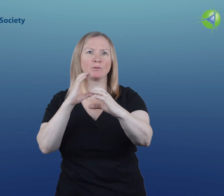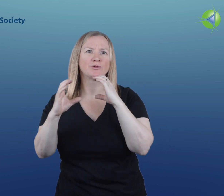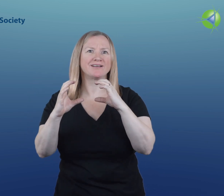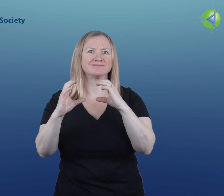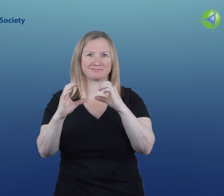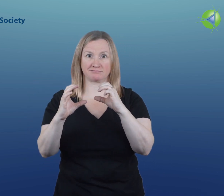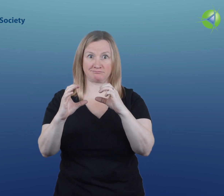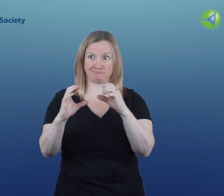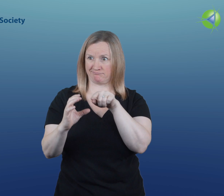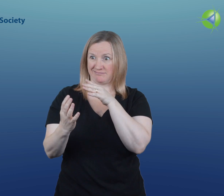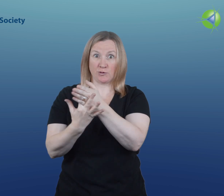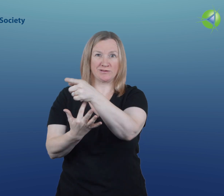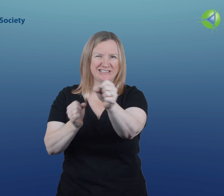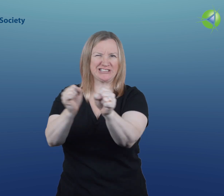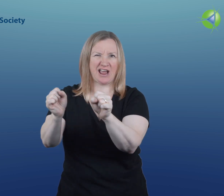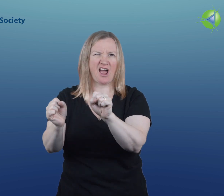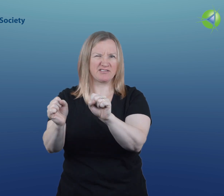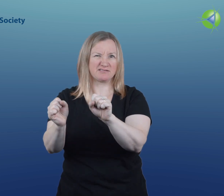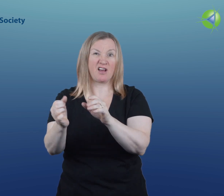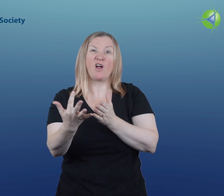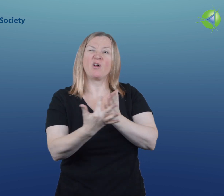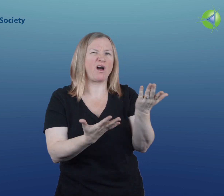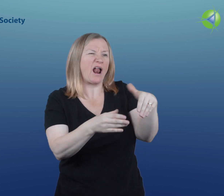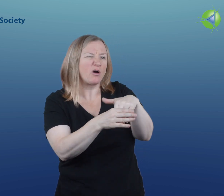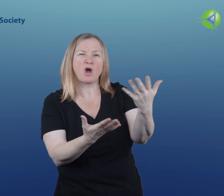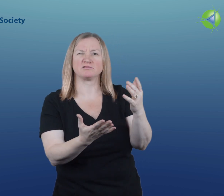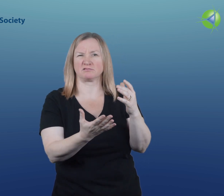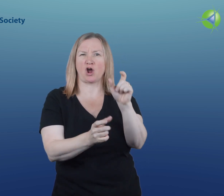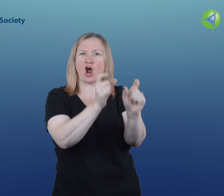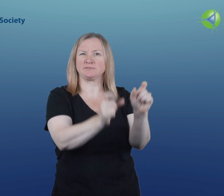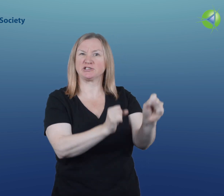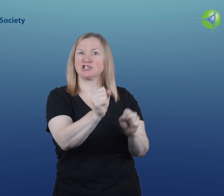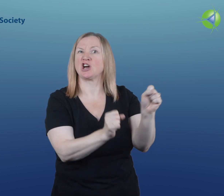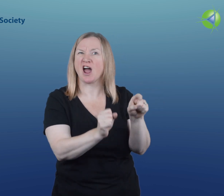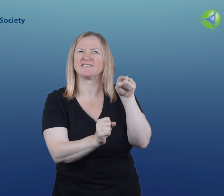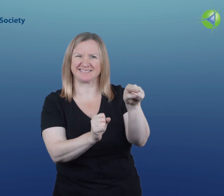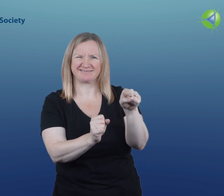communications services, including customer service.